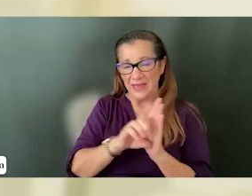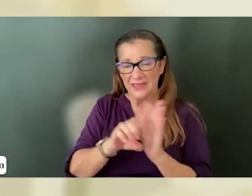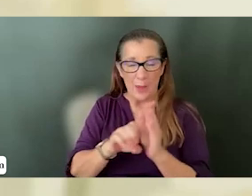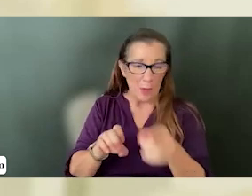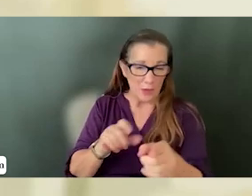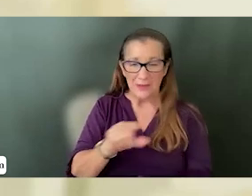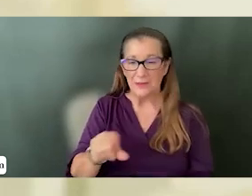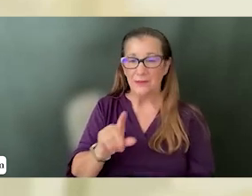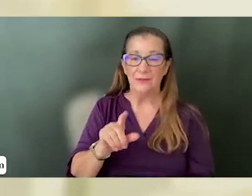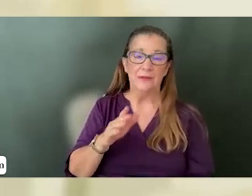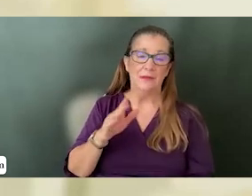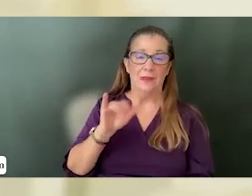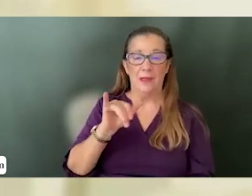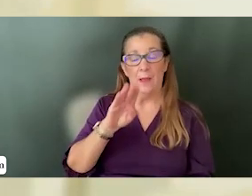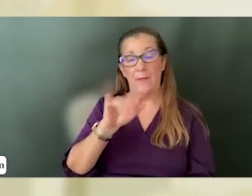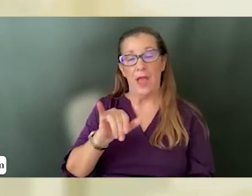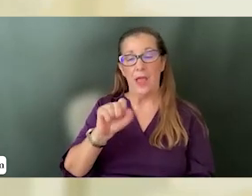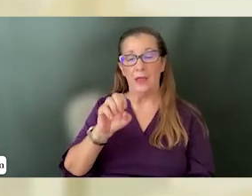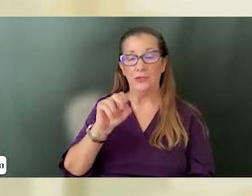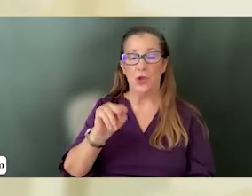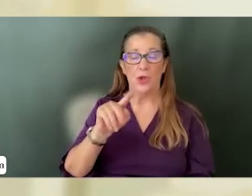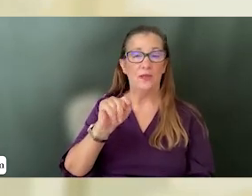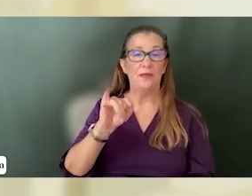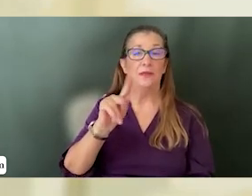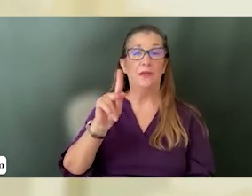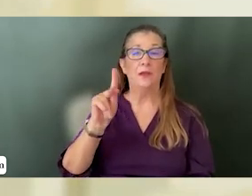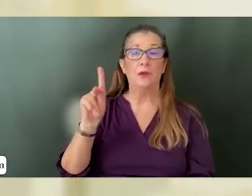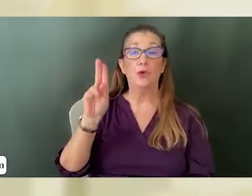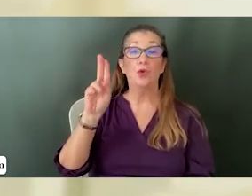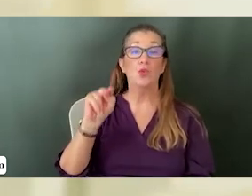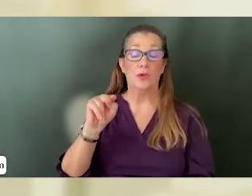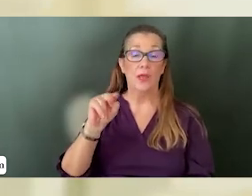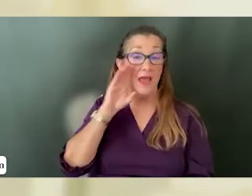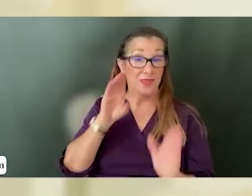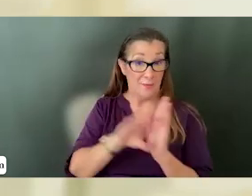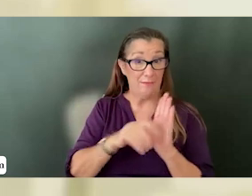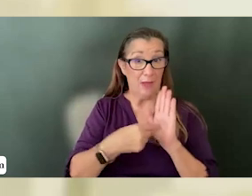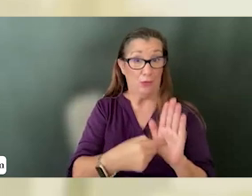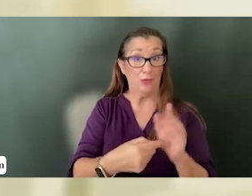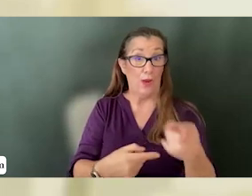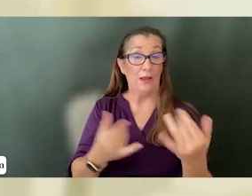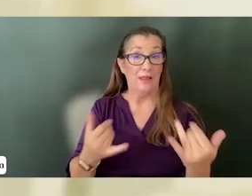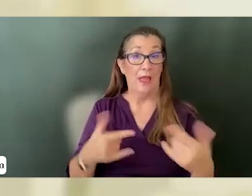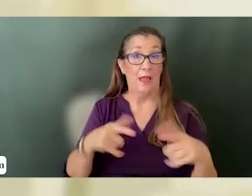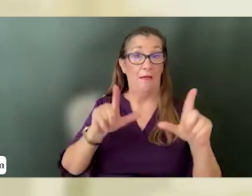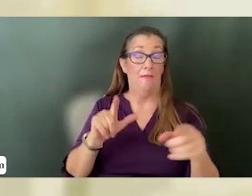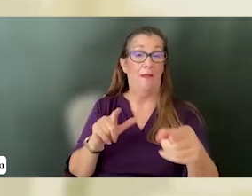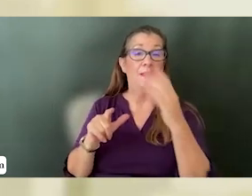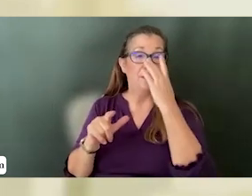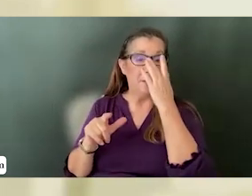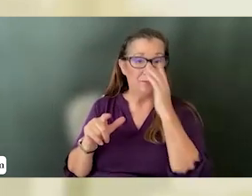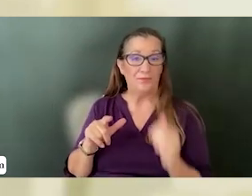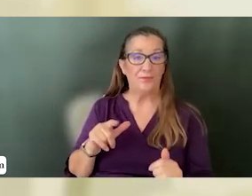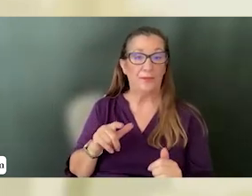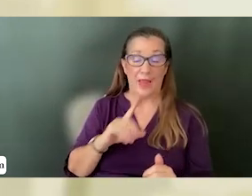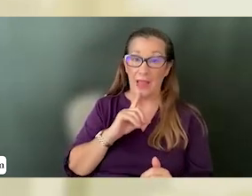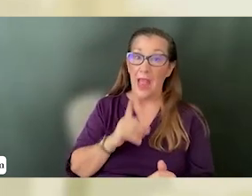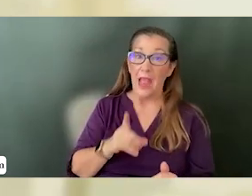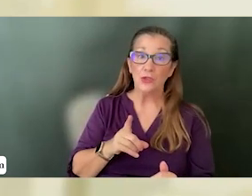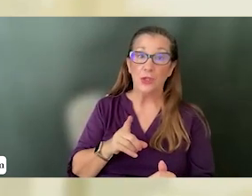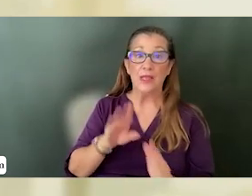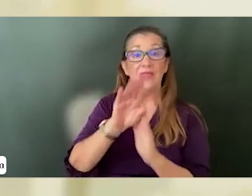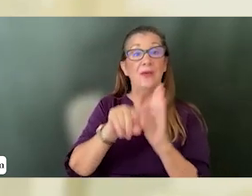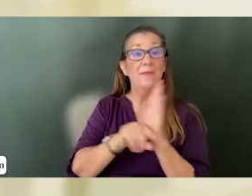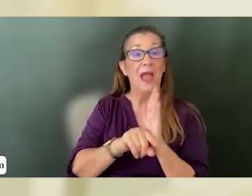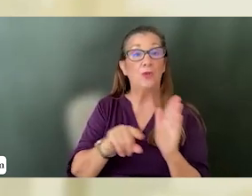It has by Sean Tikkun, um, but the image that is shared in this particular content is actually the background image of the slide.